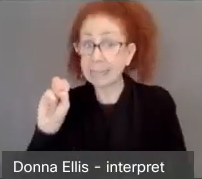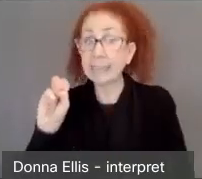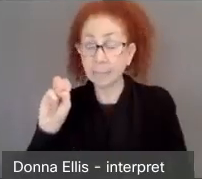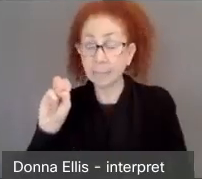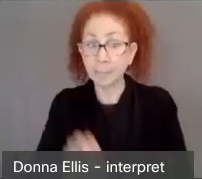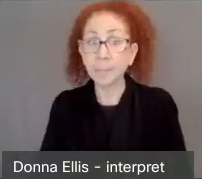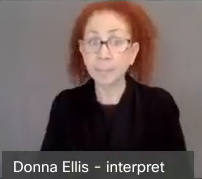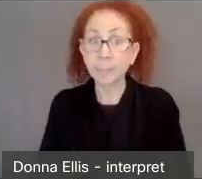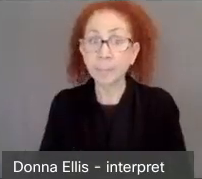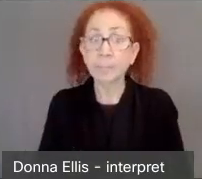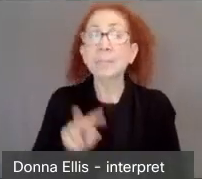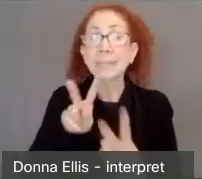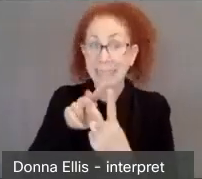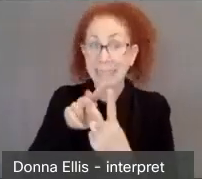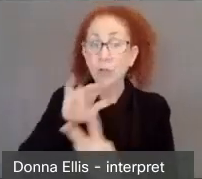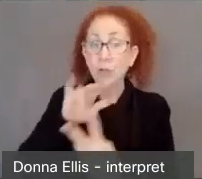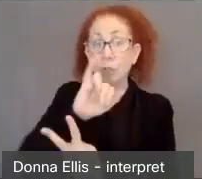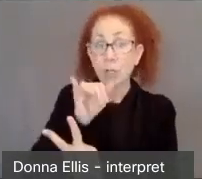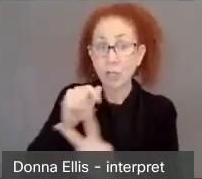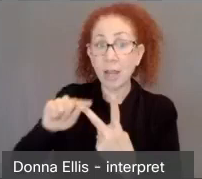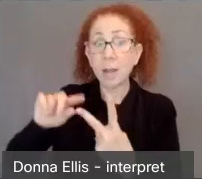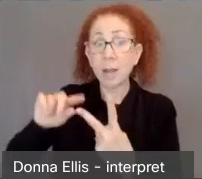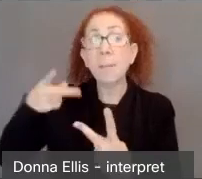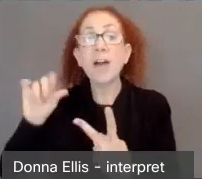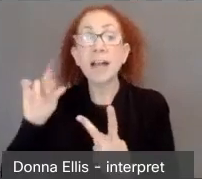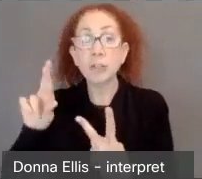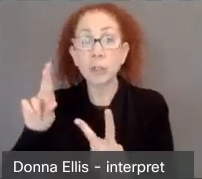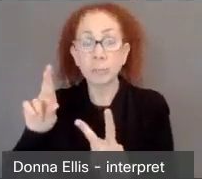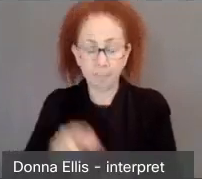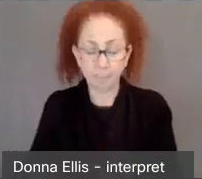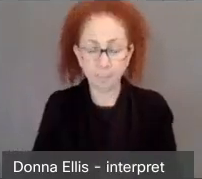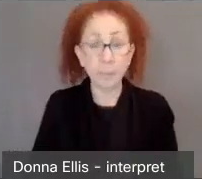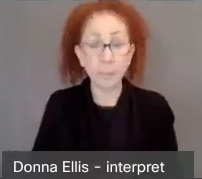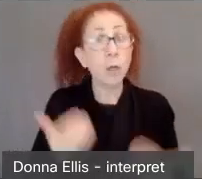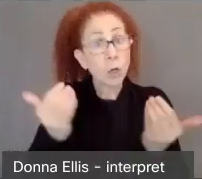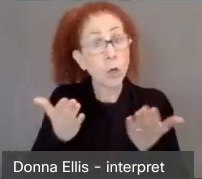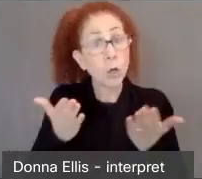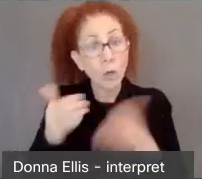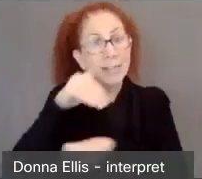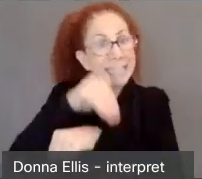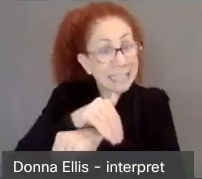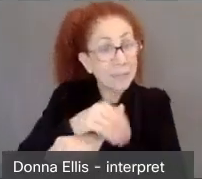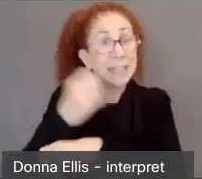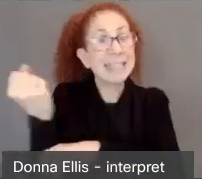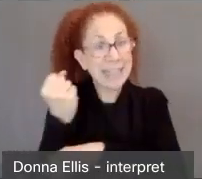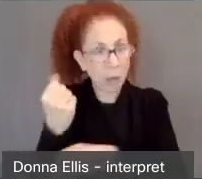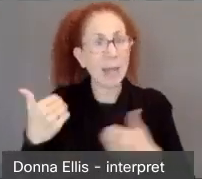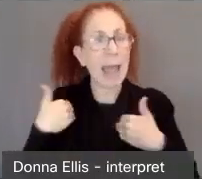either J&J or Pfizer. We currently are offering evening and Saturday hours at all of our sites.